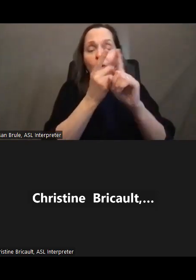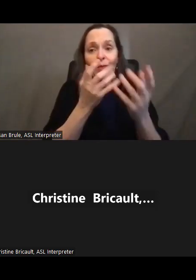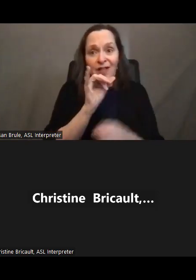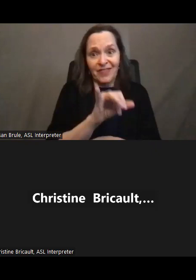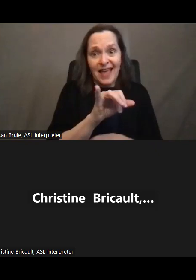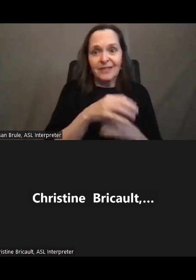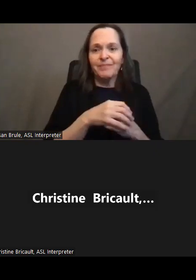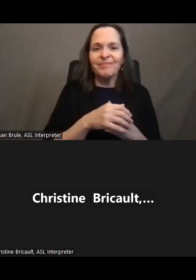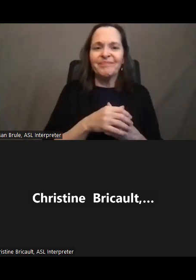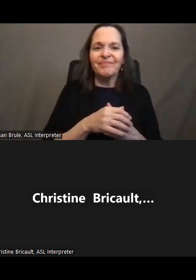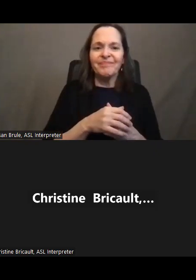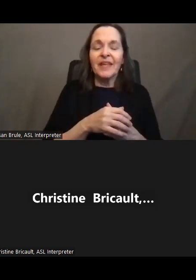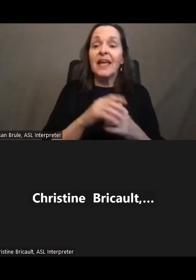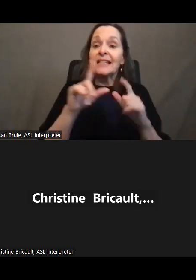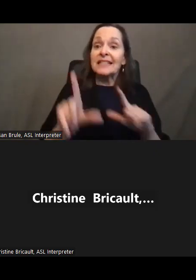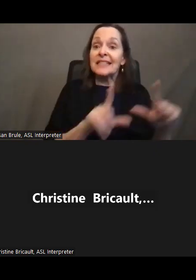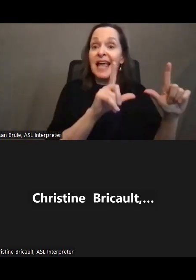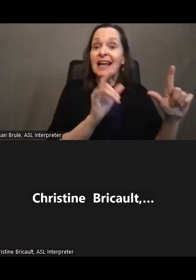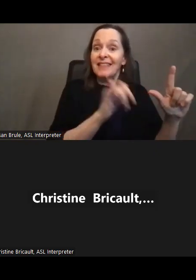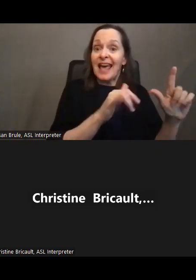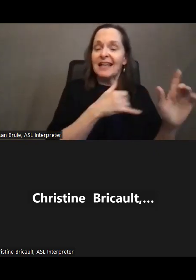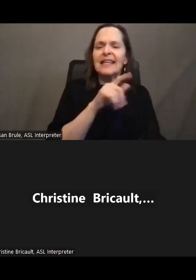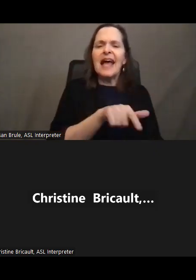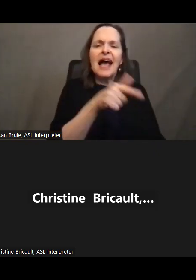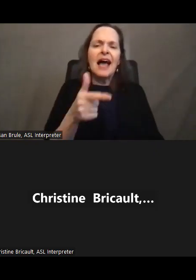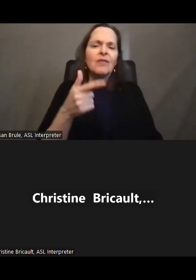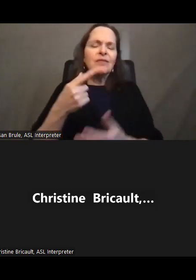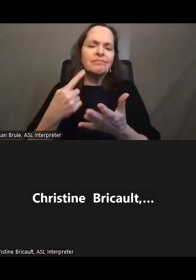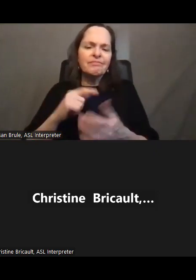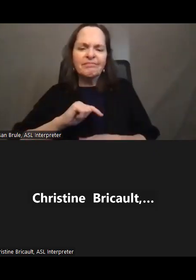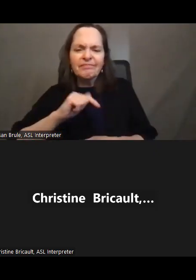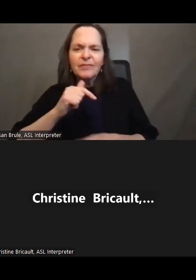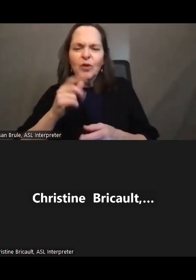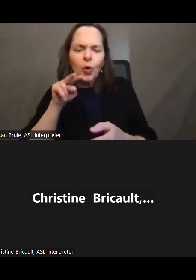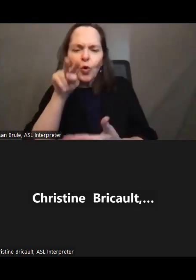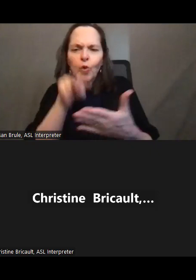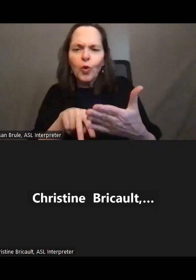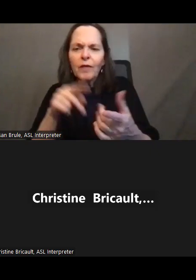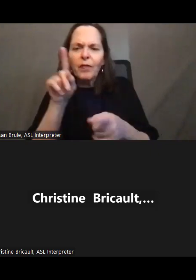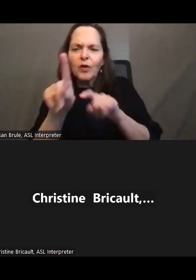The first question is: Are there minimum requirements for someone to fill the role of ADA Coordinator?